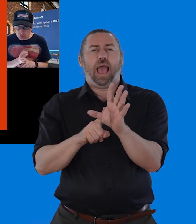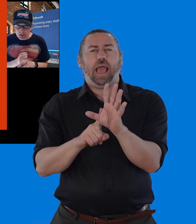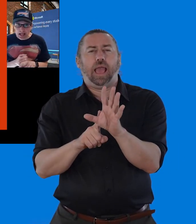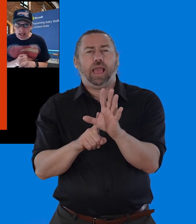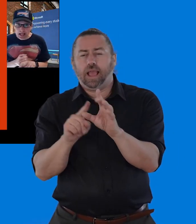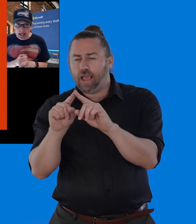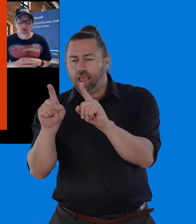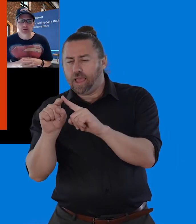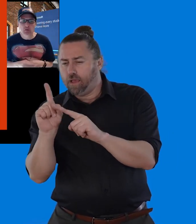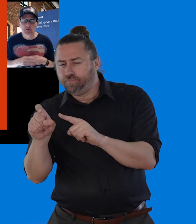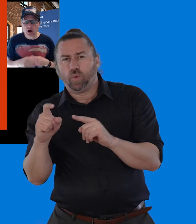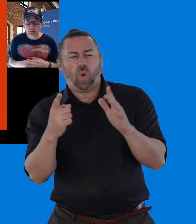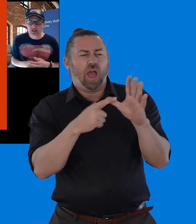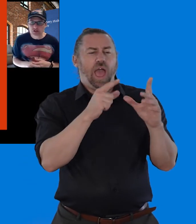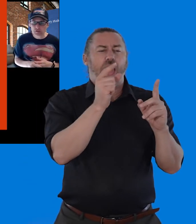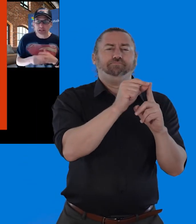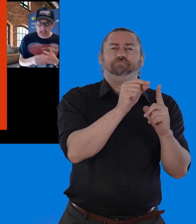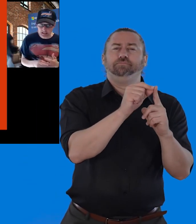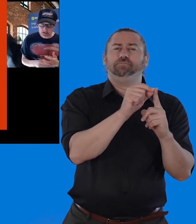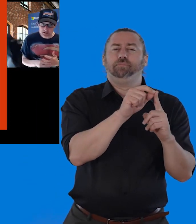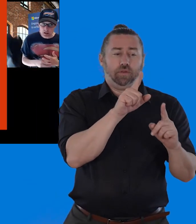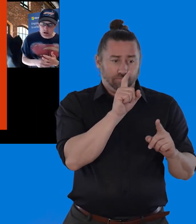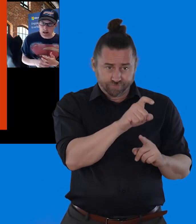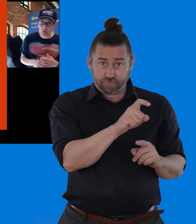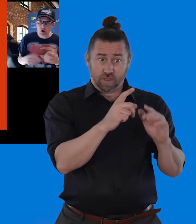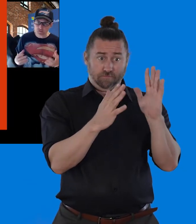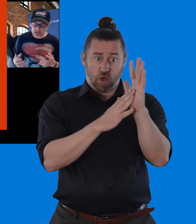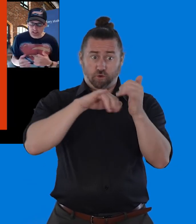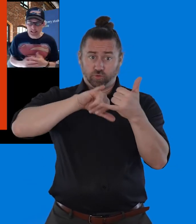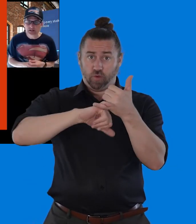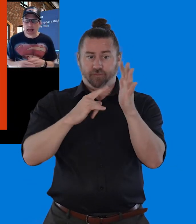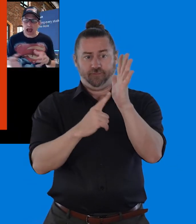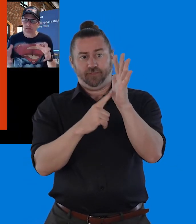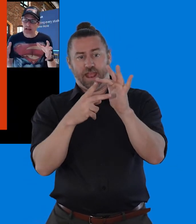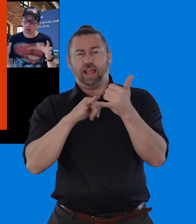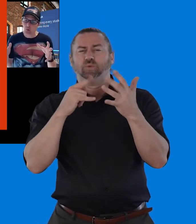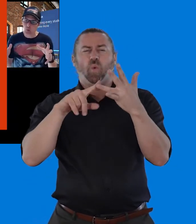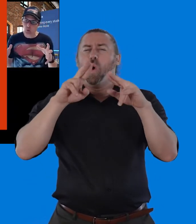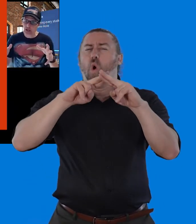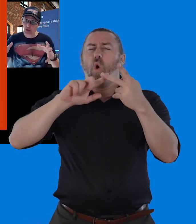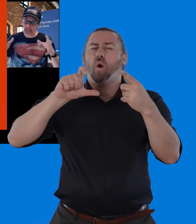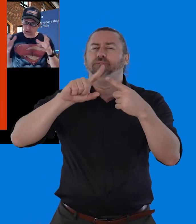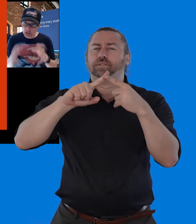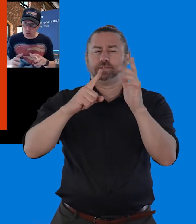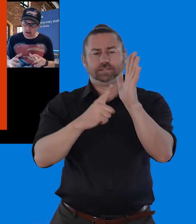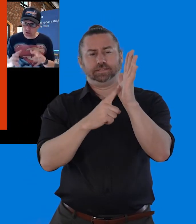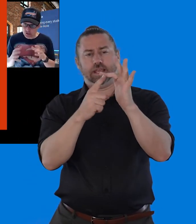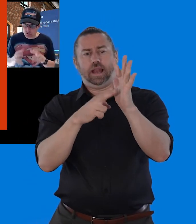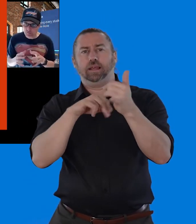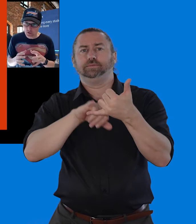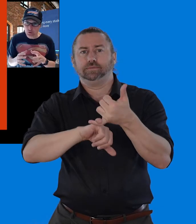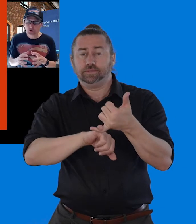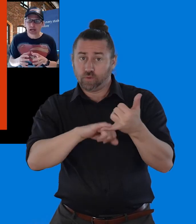Store and look for Microsoft Lens. Alright. Well, Office Lens. And then when you download that onto your phone,